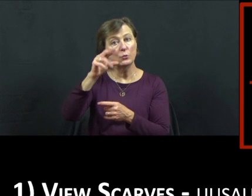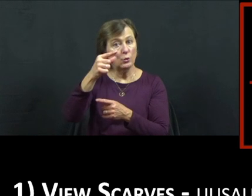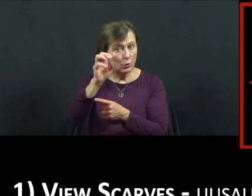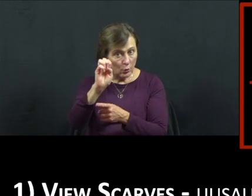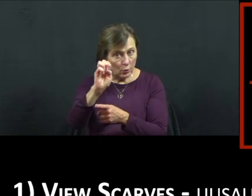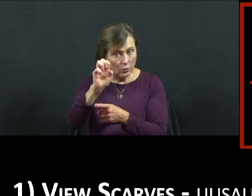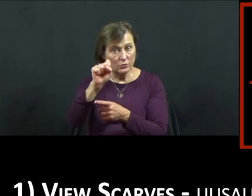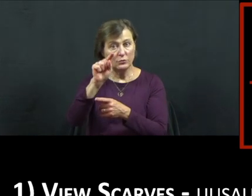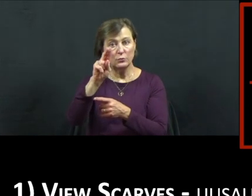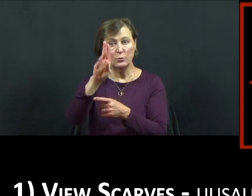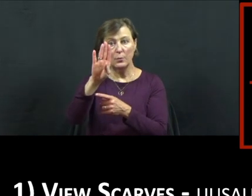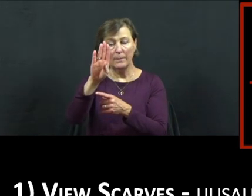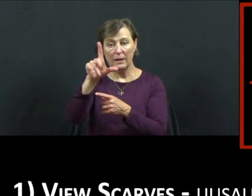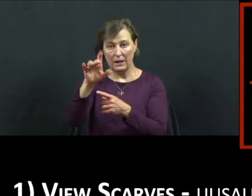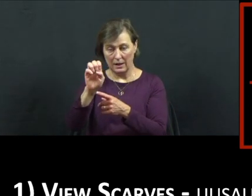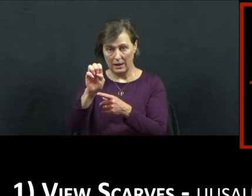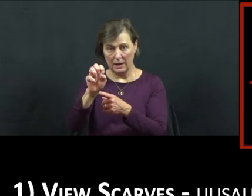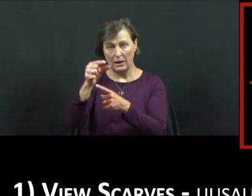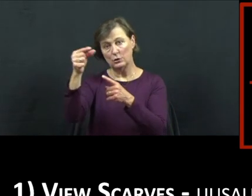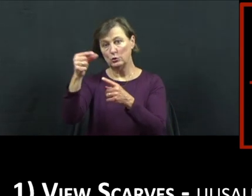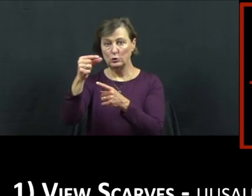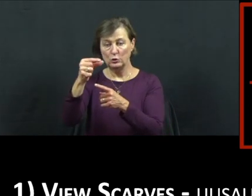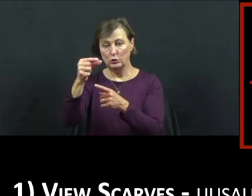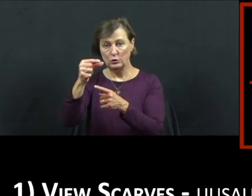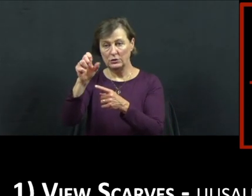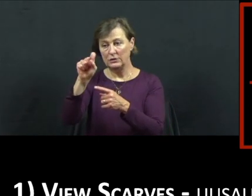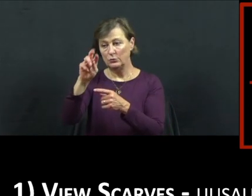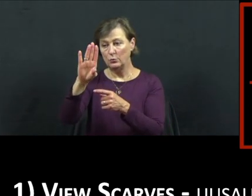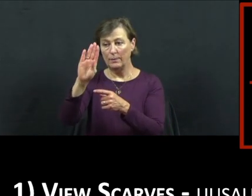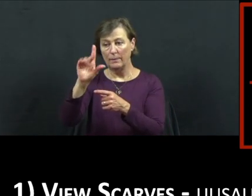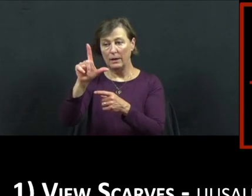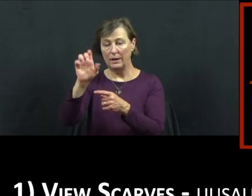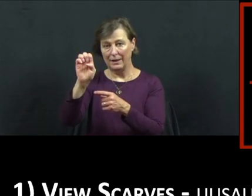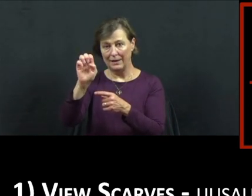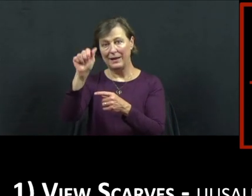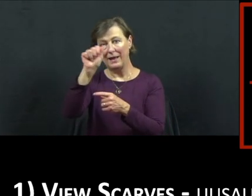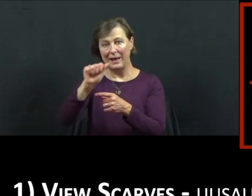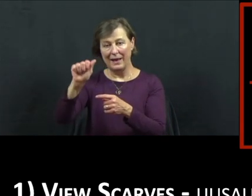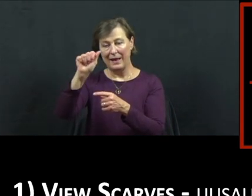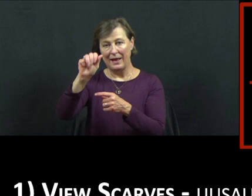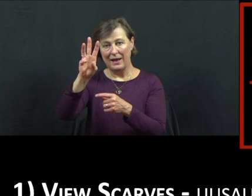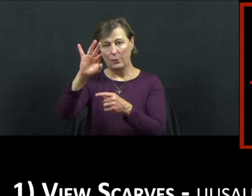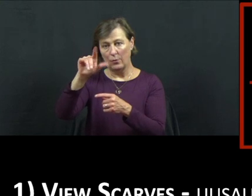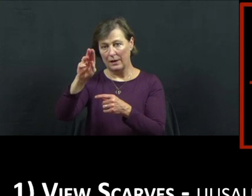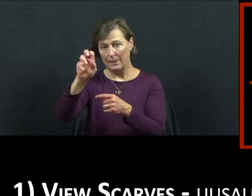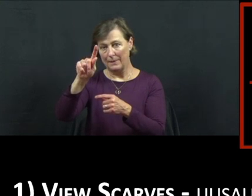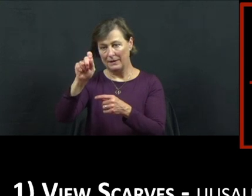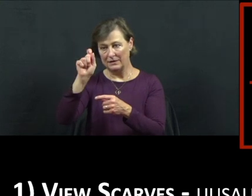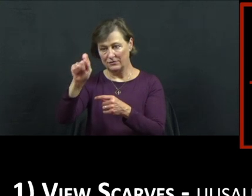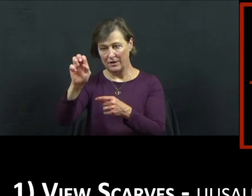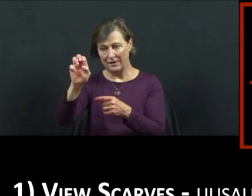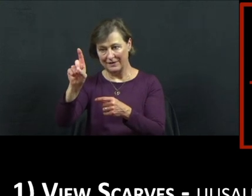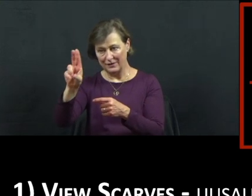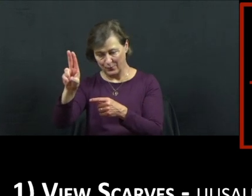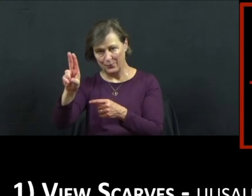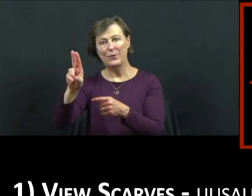gstruble@willamette.edu, and bidding closes October 31st,